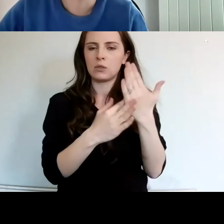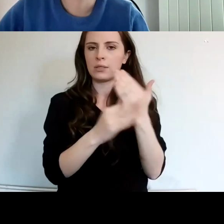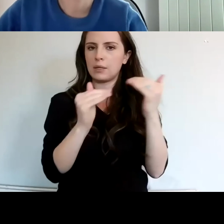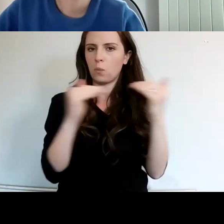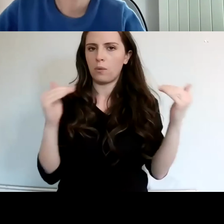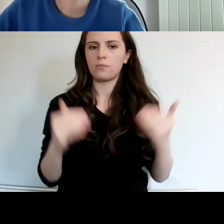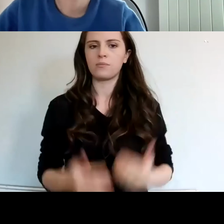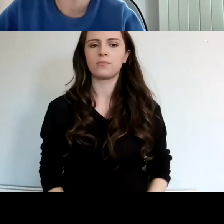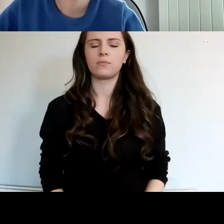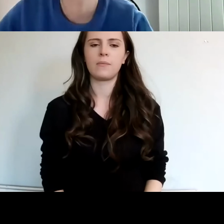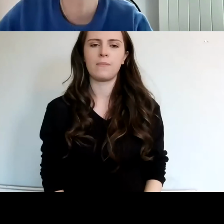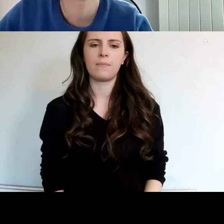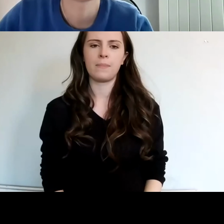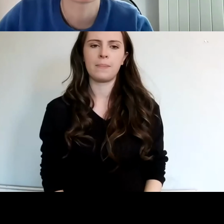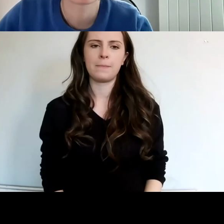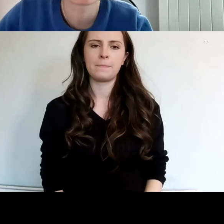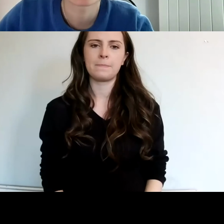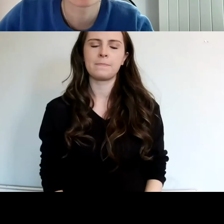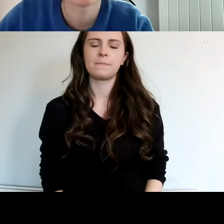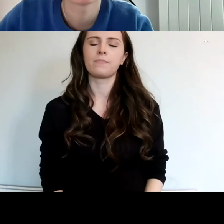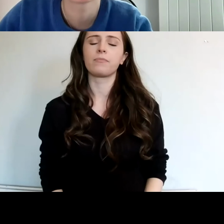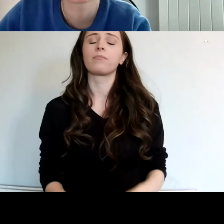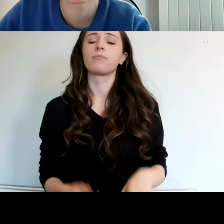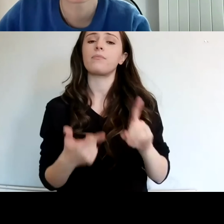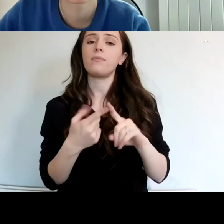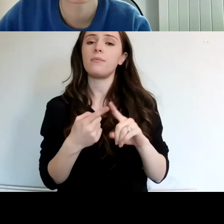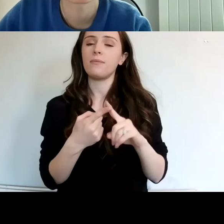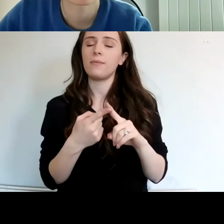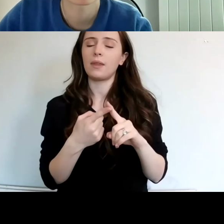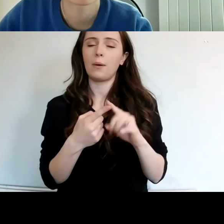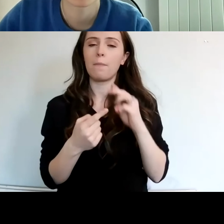However, it is important to note that there is no direct legal remedy